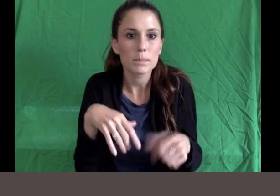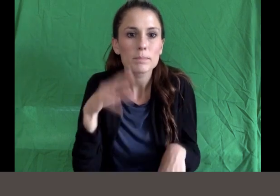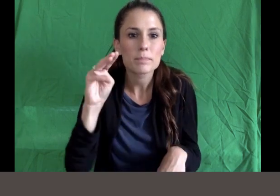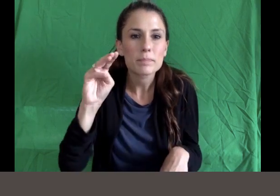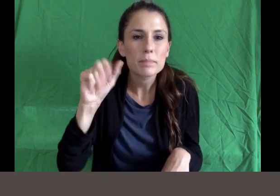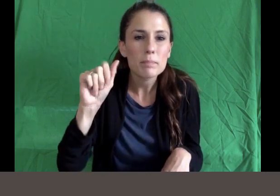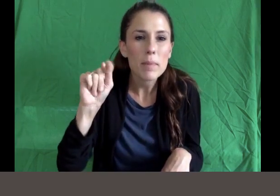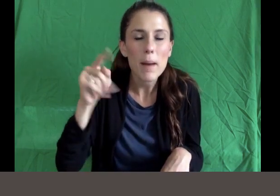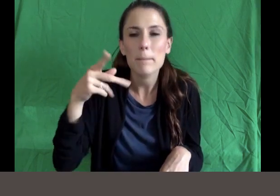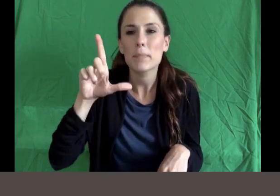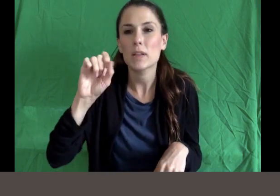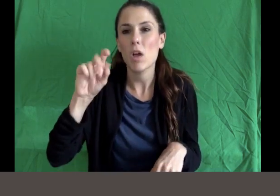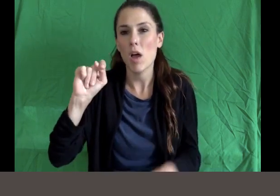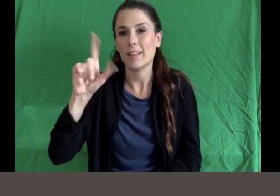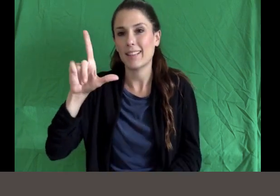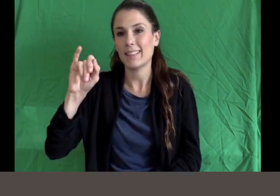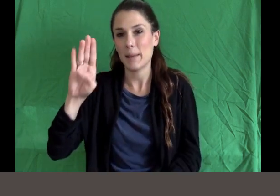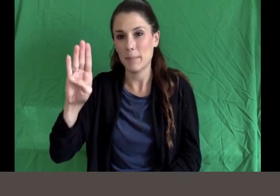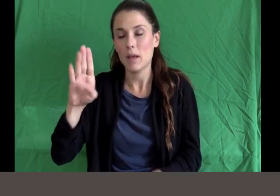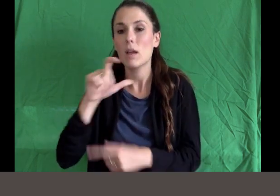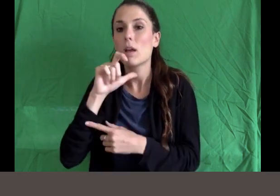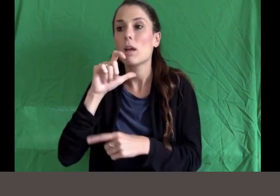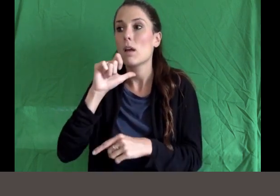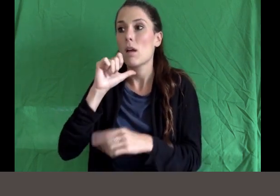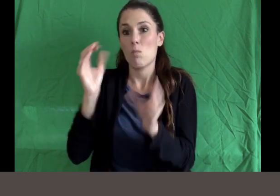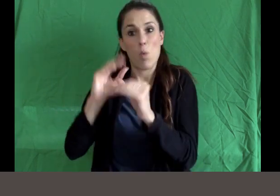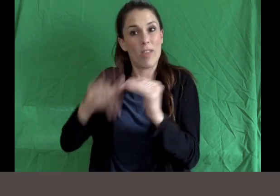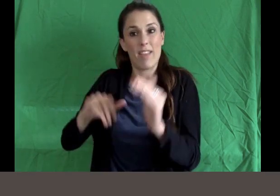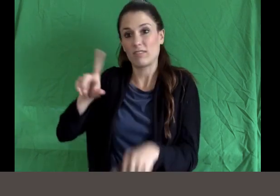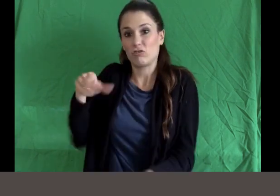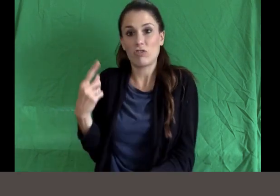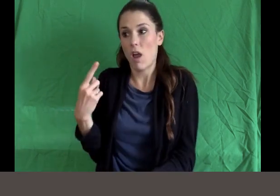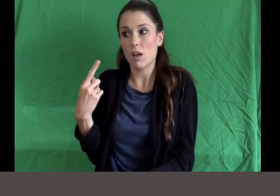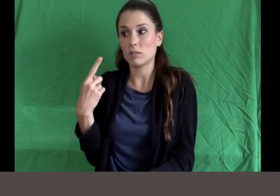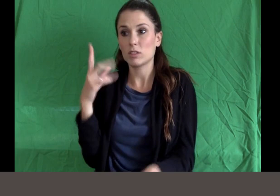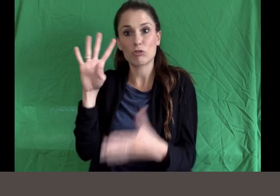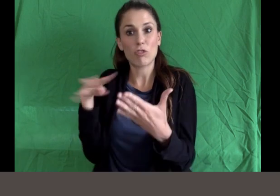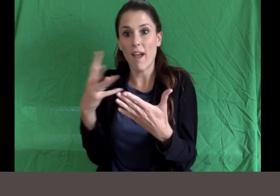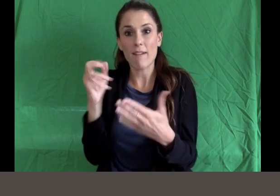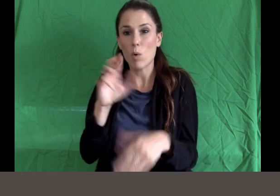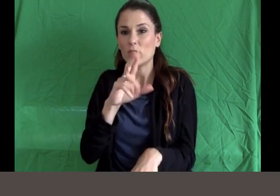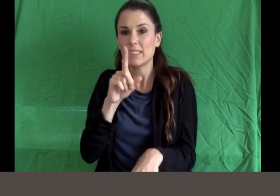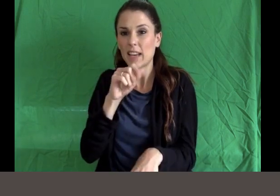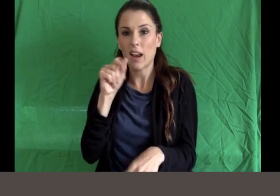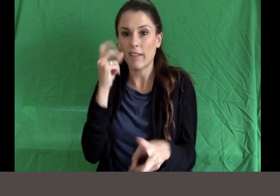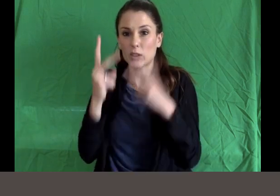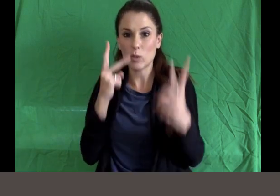Matplotlib is more than just a graphical or a data visualization tool Matplotlib is a